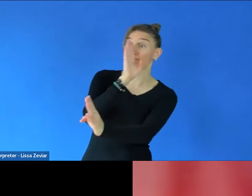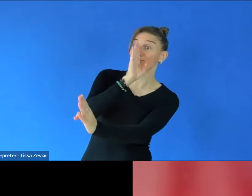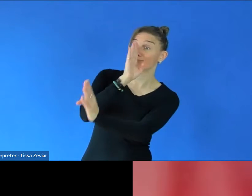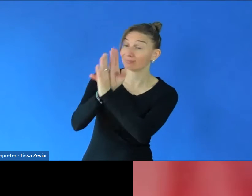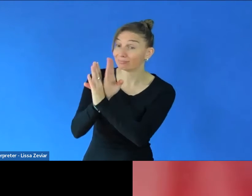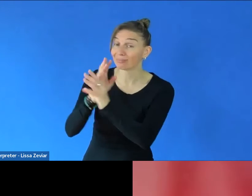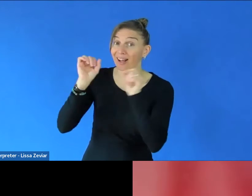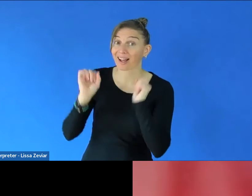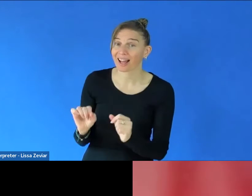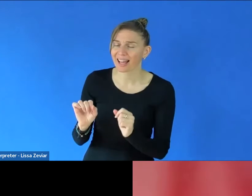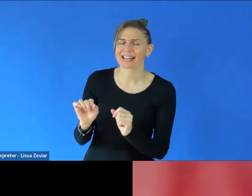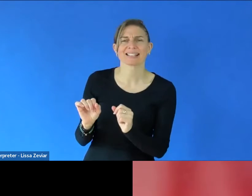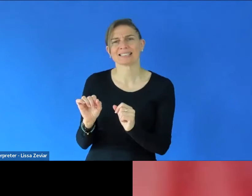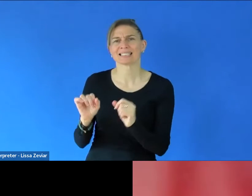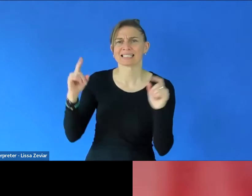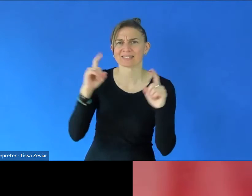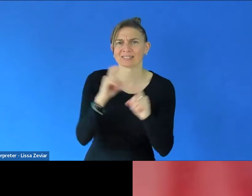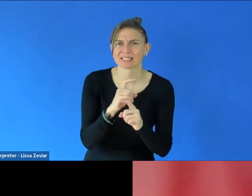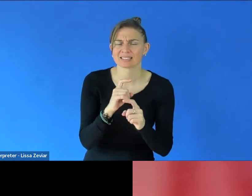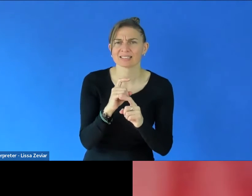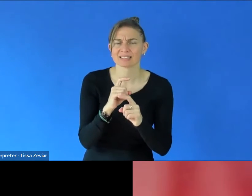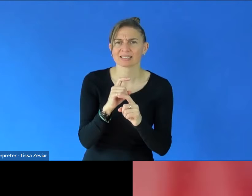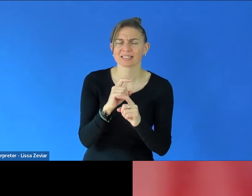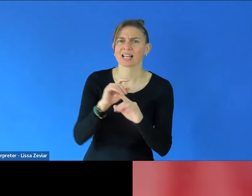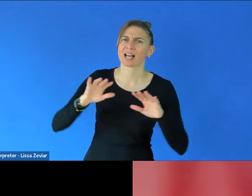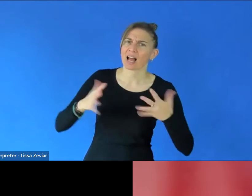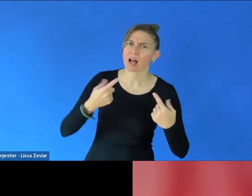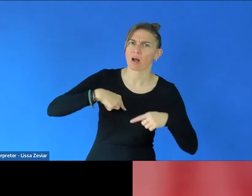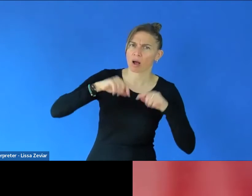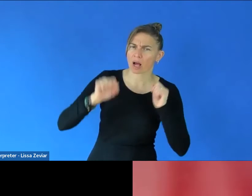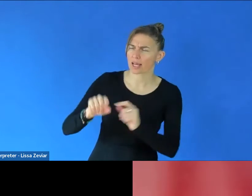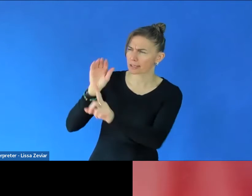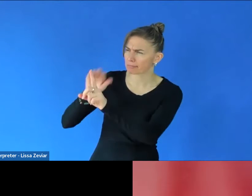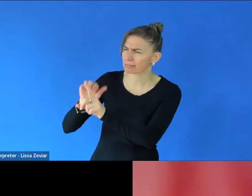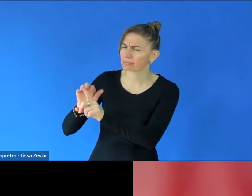of persons with disabilities are able to do what kind of job